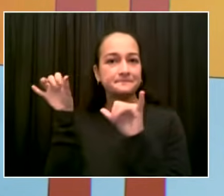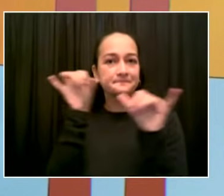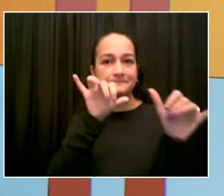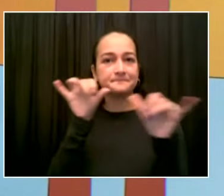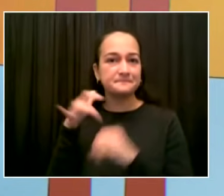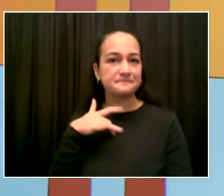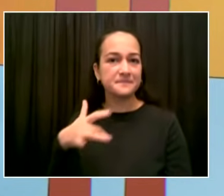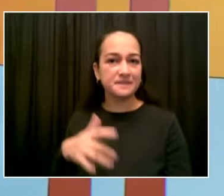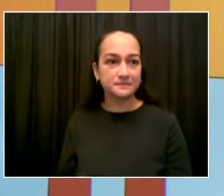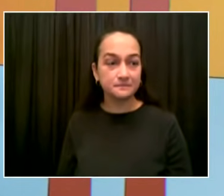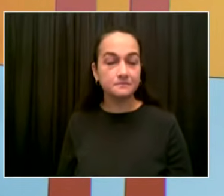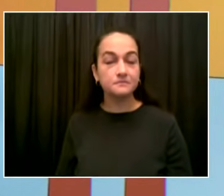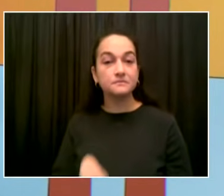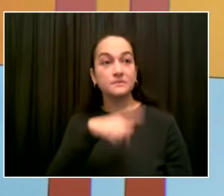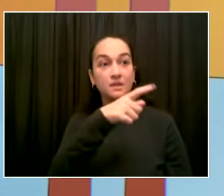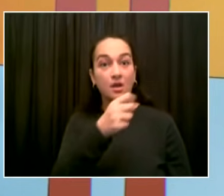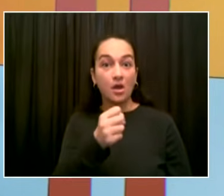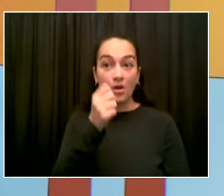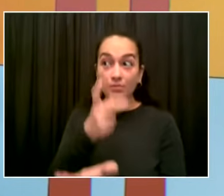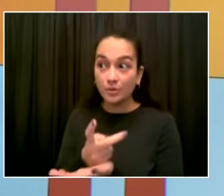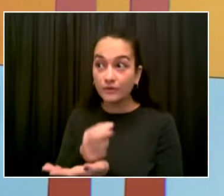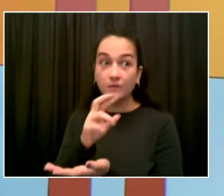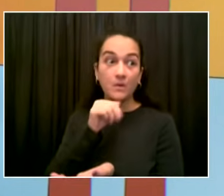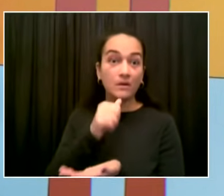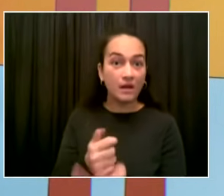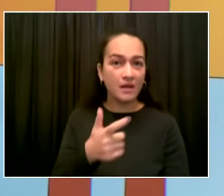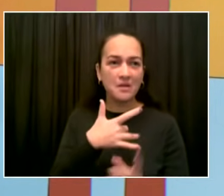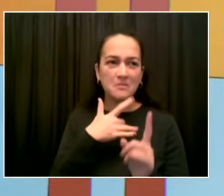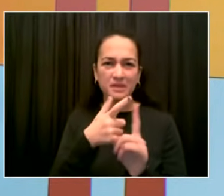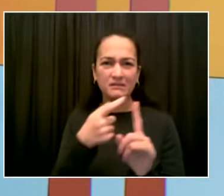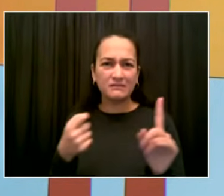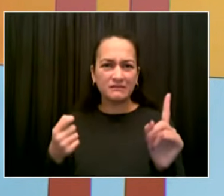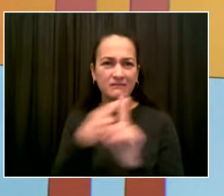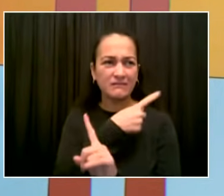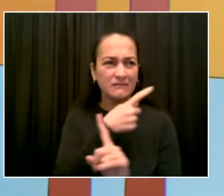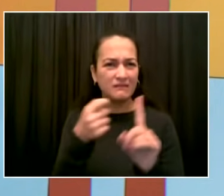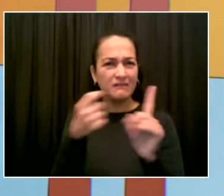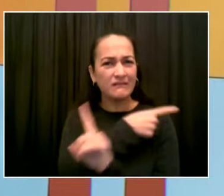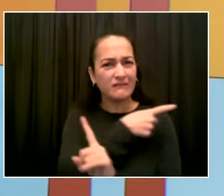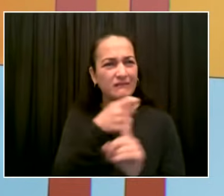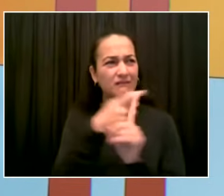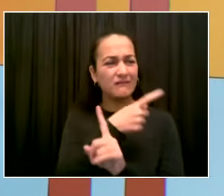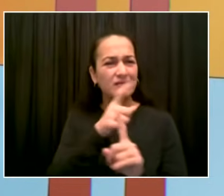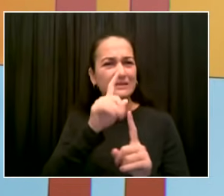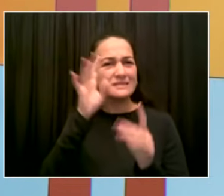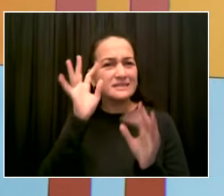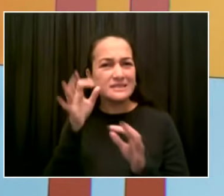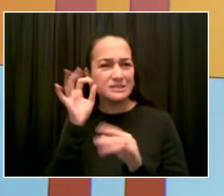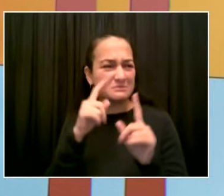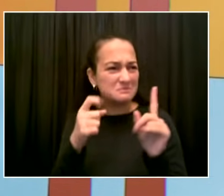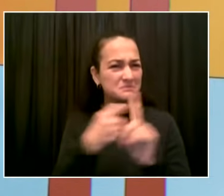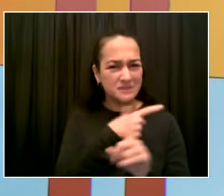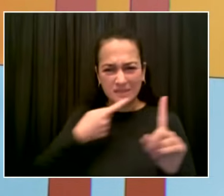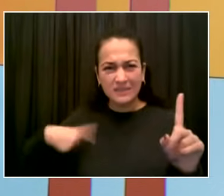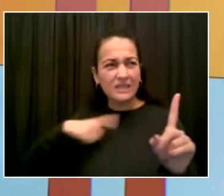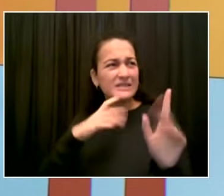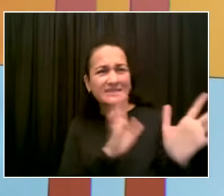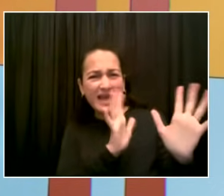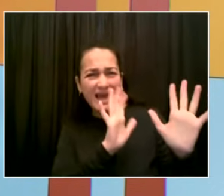ARE EXTREME, THAT ARE NOT IN ANY WAY REPRESENTATIVE OF THE AMERICAN